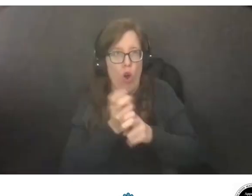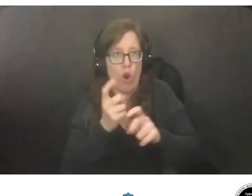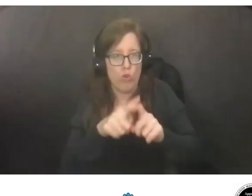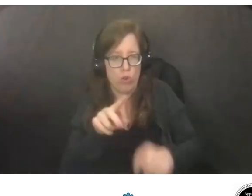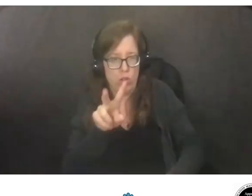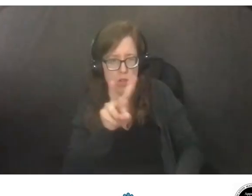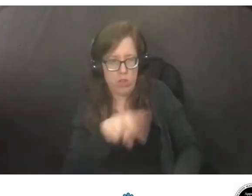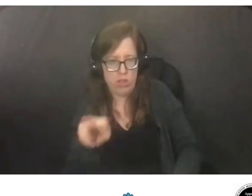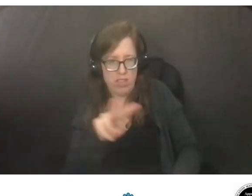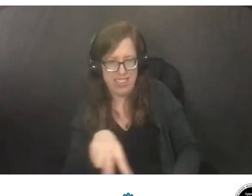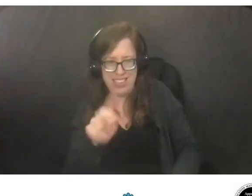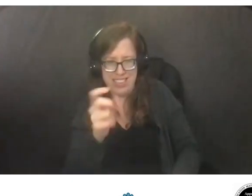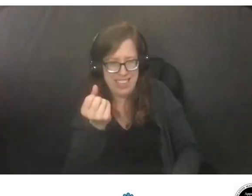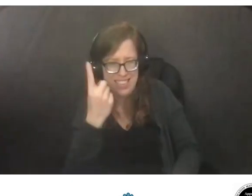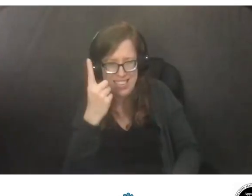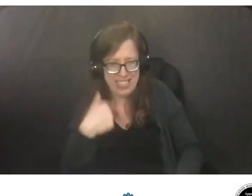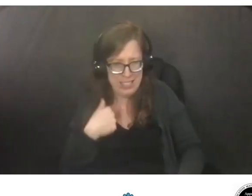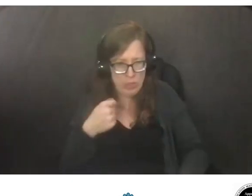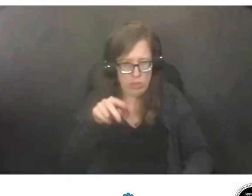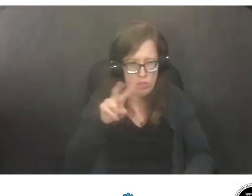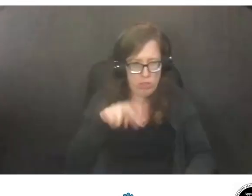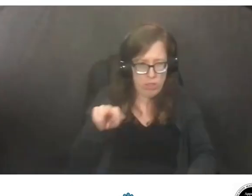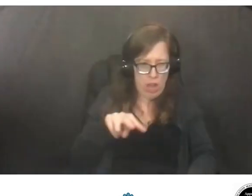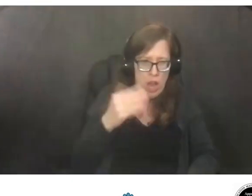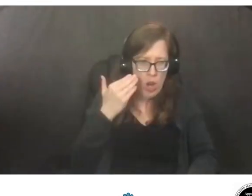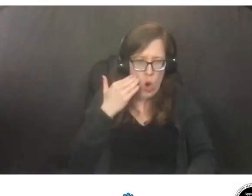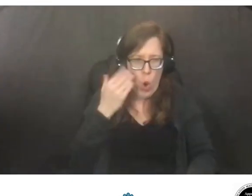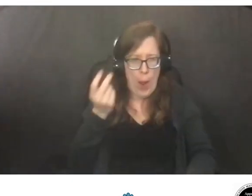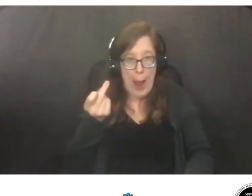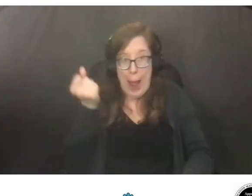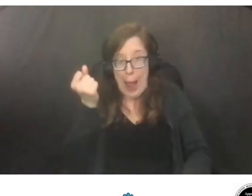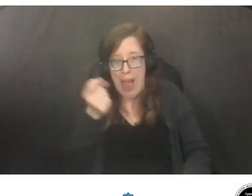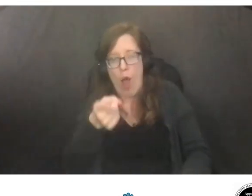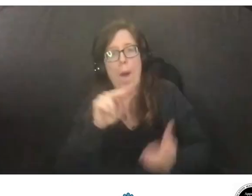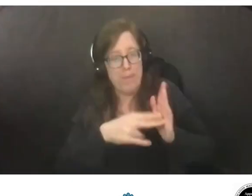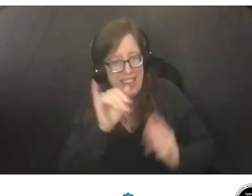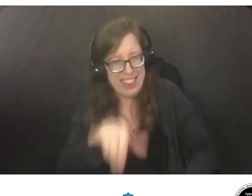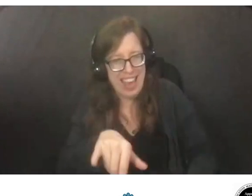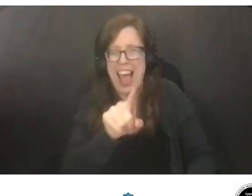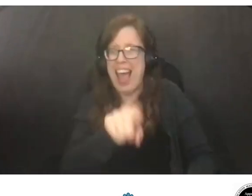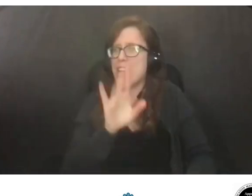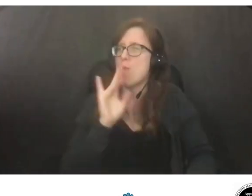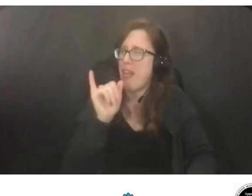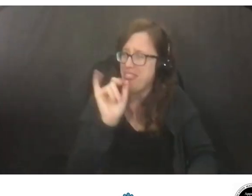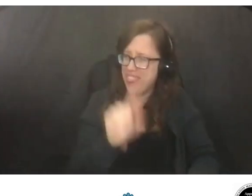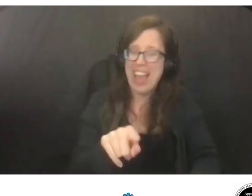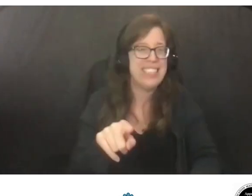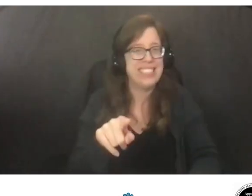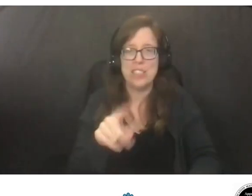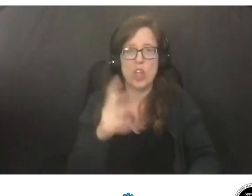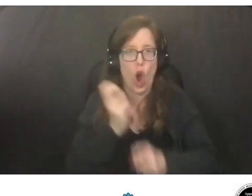right? They're hard to understand. They're hard for us to see and know, "Oh, that's...that's what they mean. That's what they're talking about."